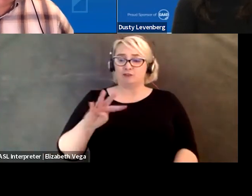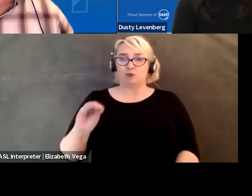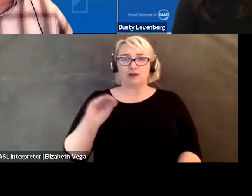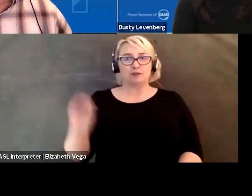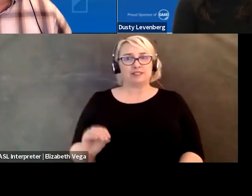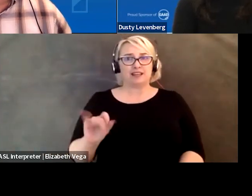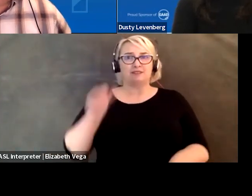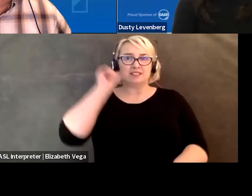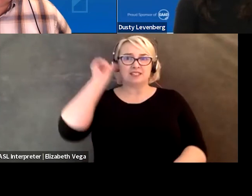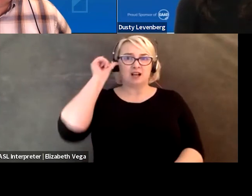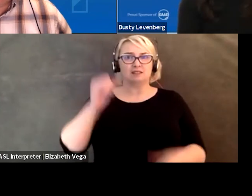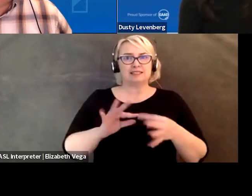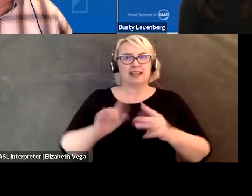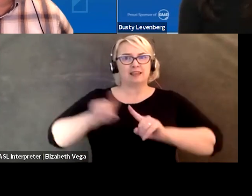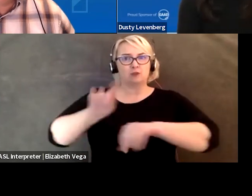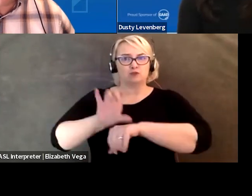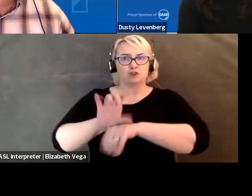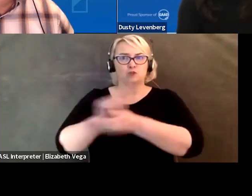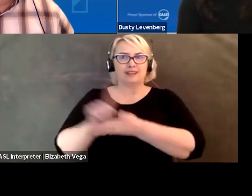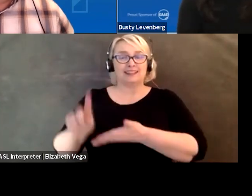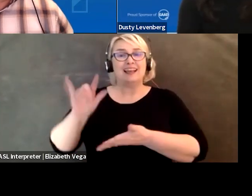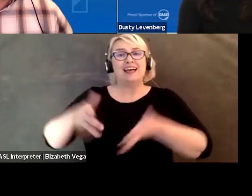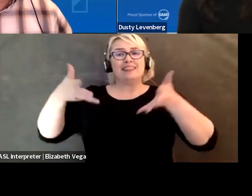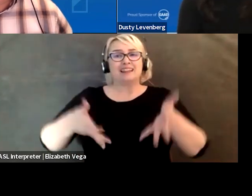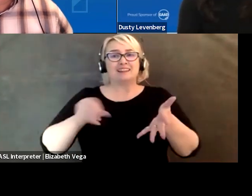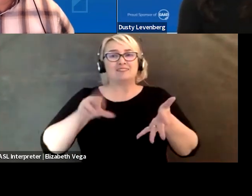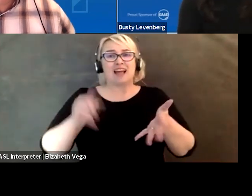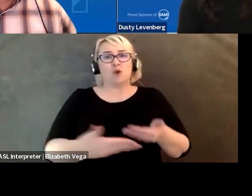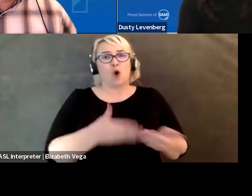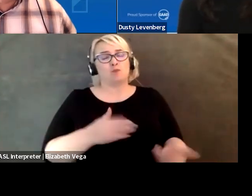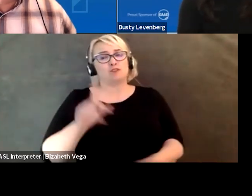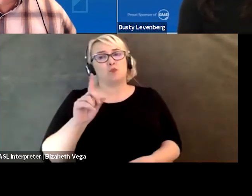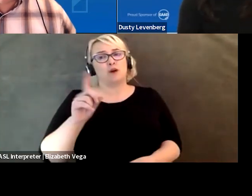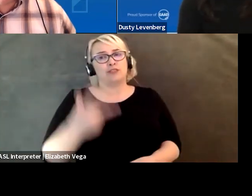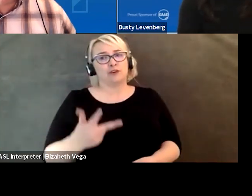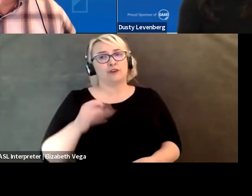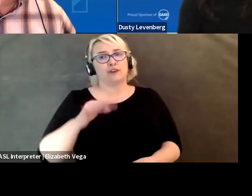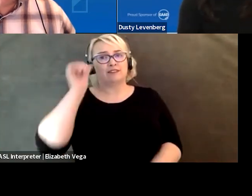This leaves out the almost one-third of adults who see, hear or read somewhat is but not well.